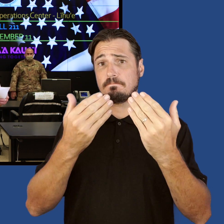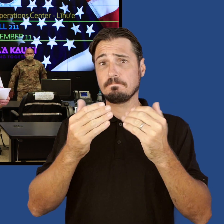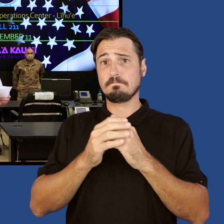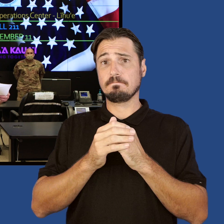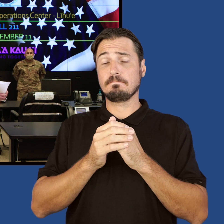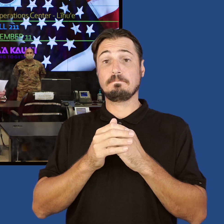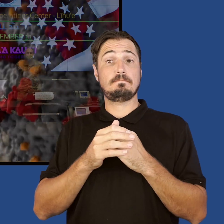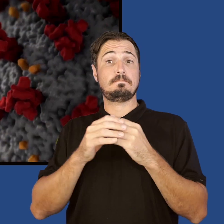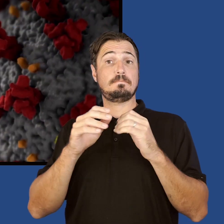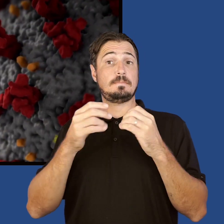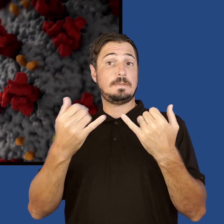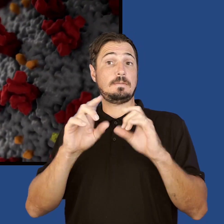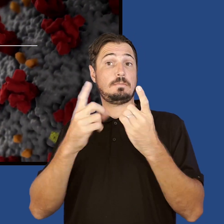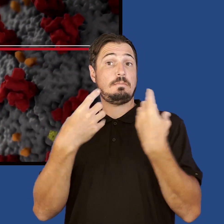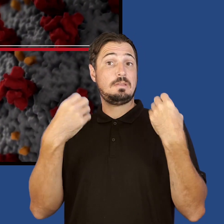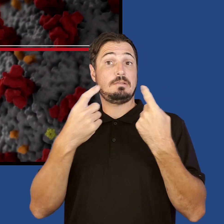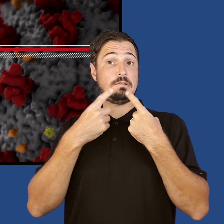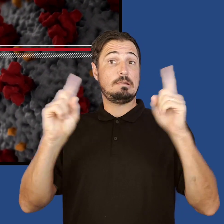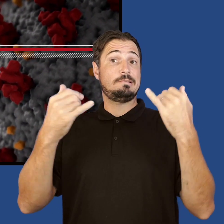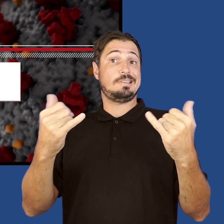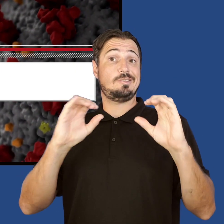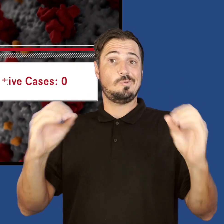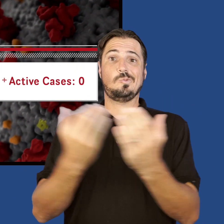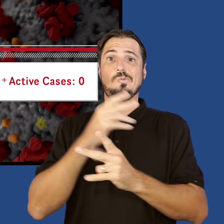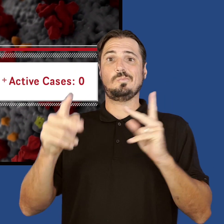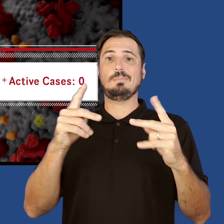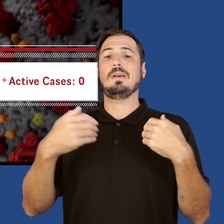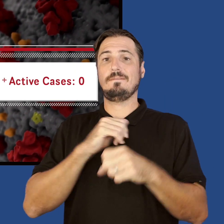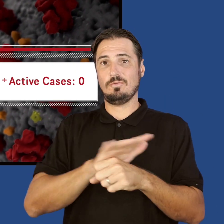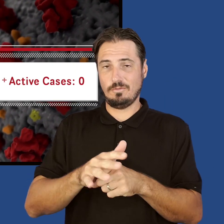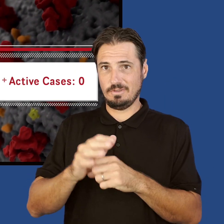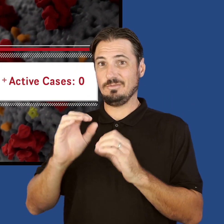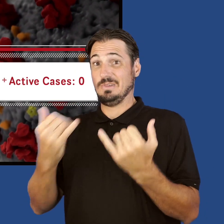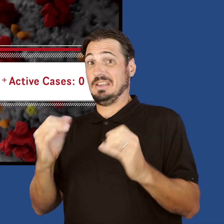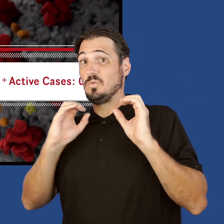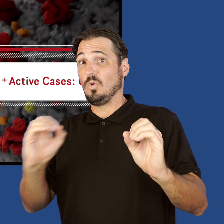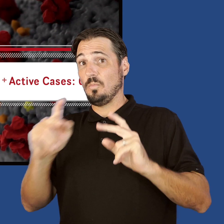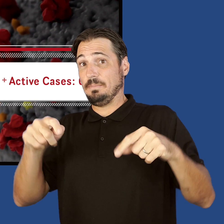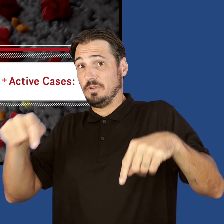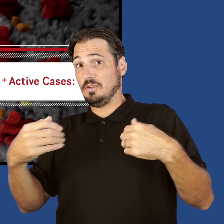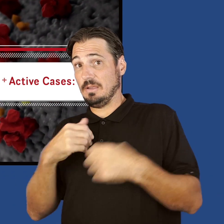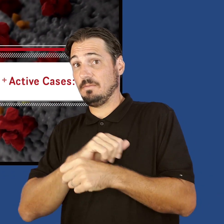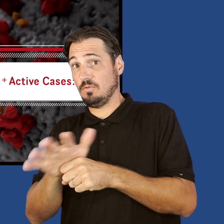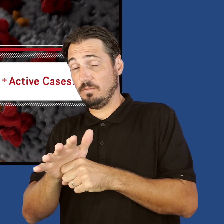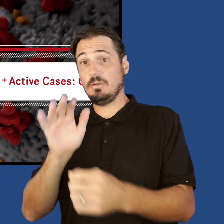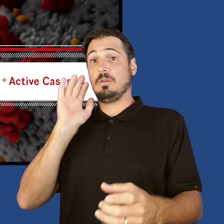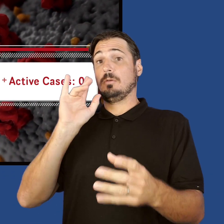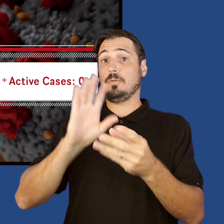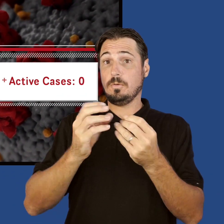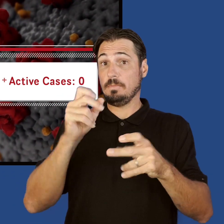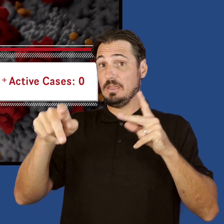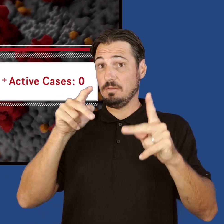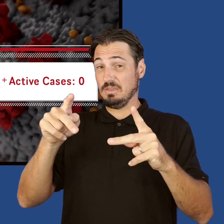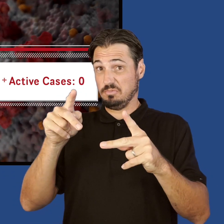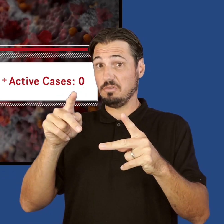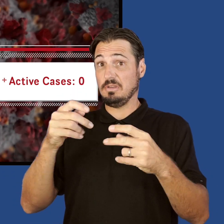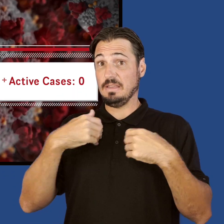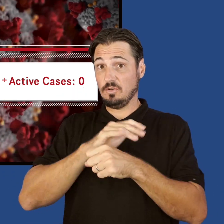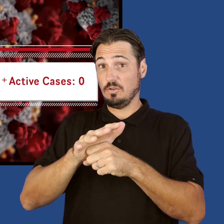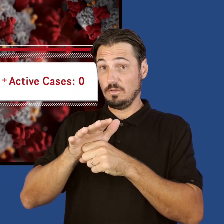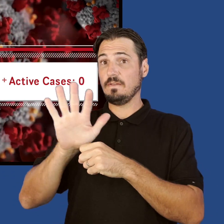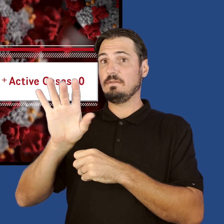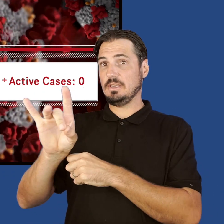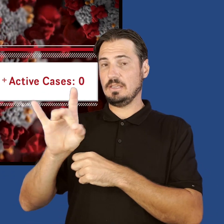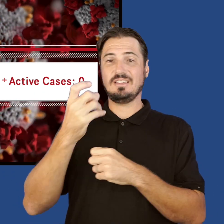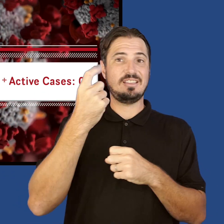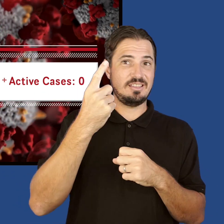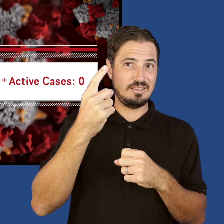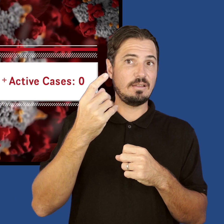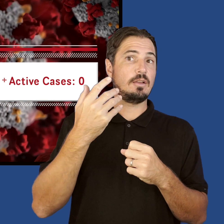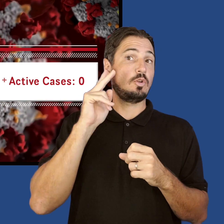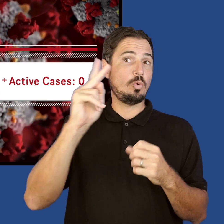The Department of Health reported no new cases on Kaua‘i with zero active cases at this time. Our cumulative case count is 58. Kaua‘i does have 5 new close contacts in quarantine. These are